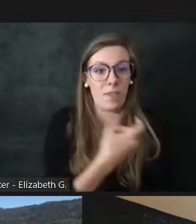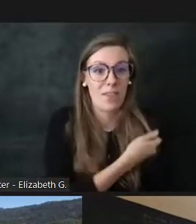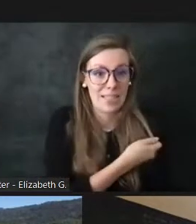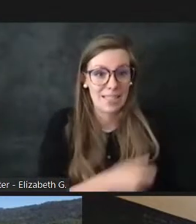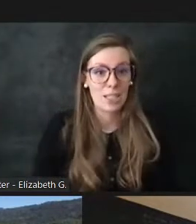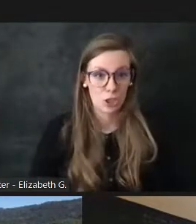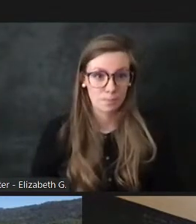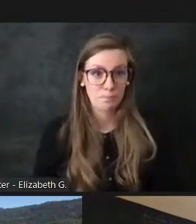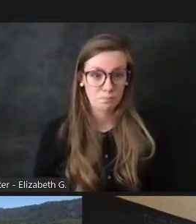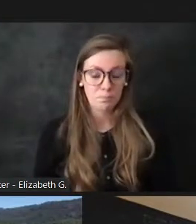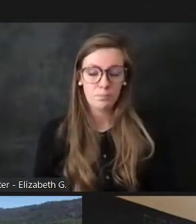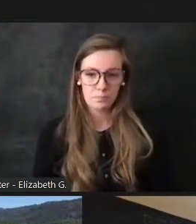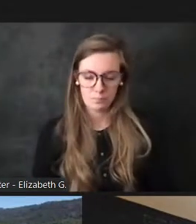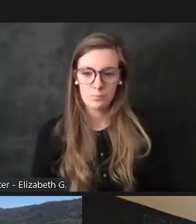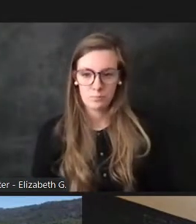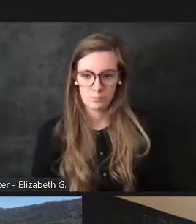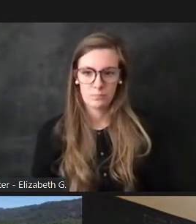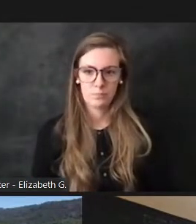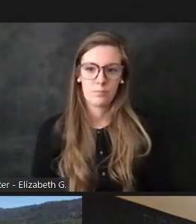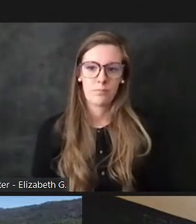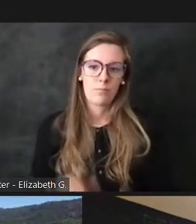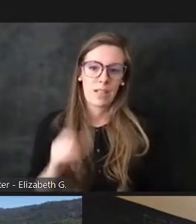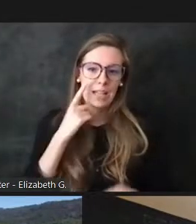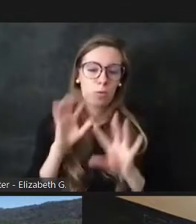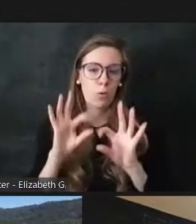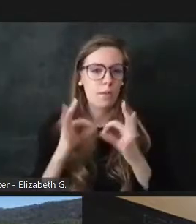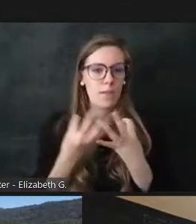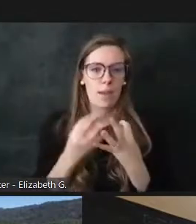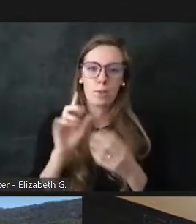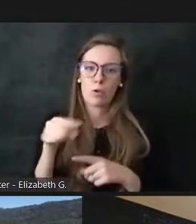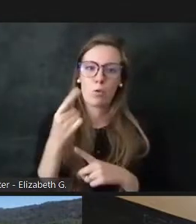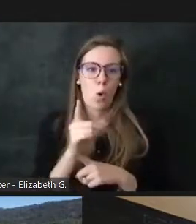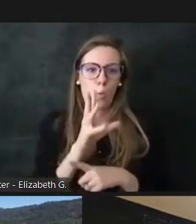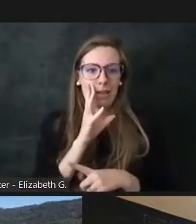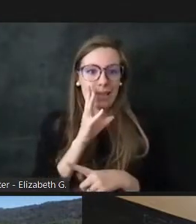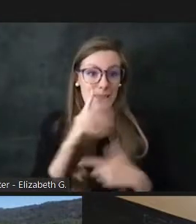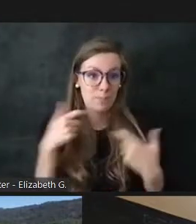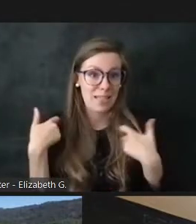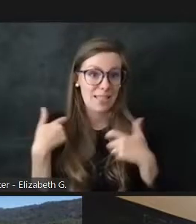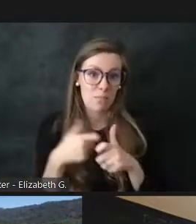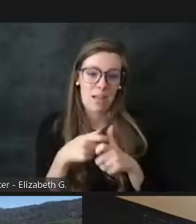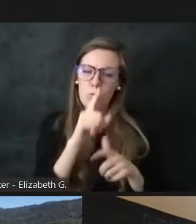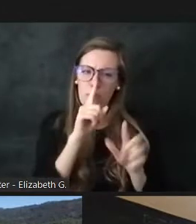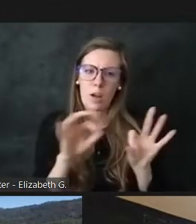This is for the family to speak only Spanish. And so this is very important.